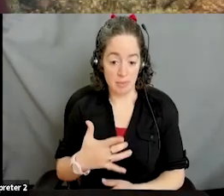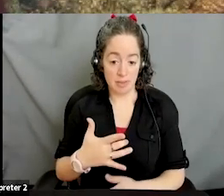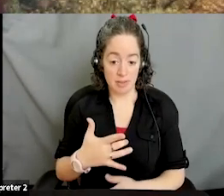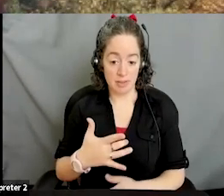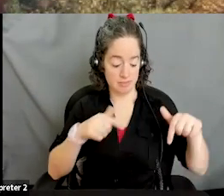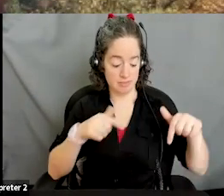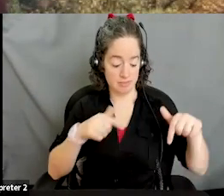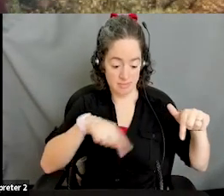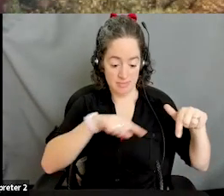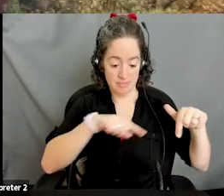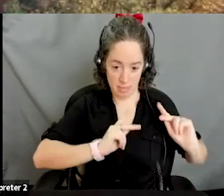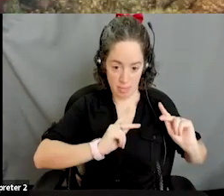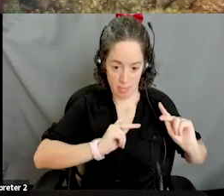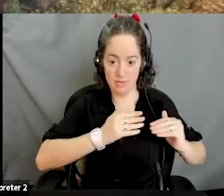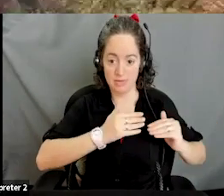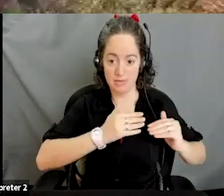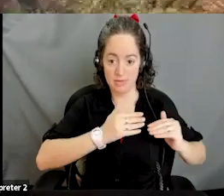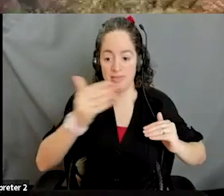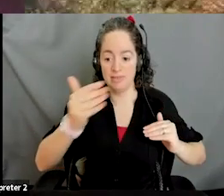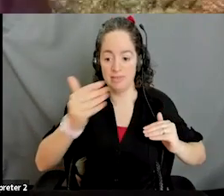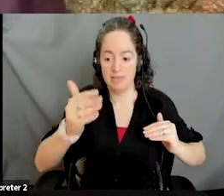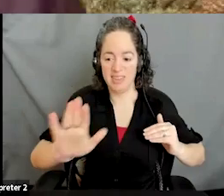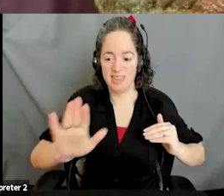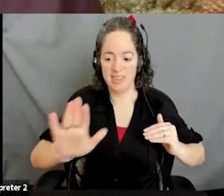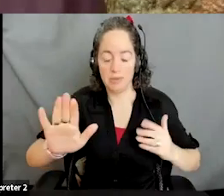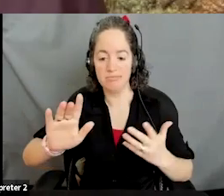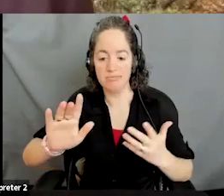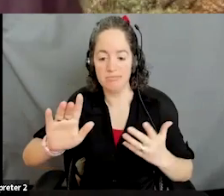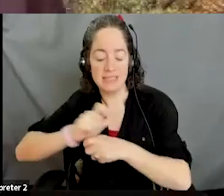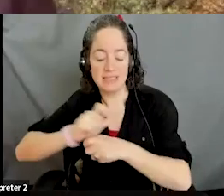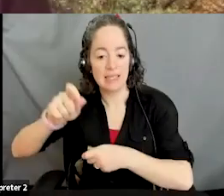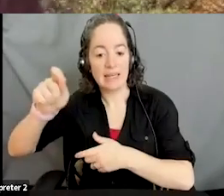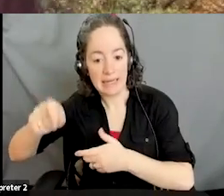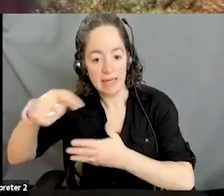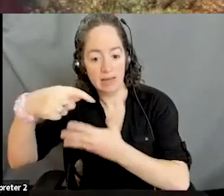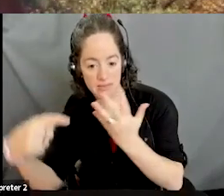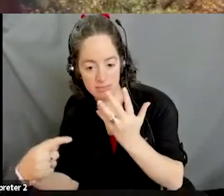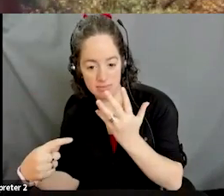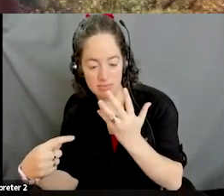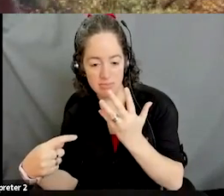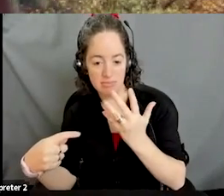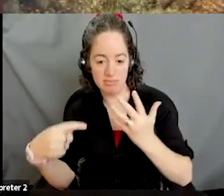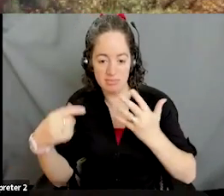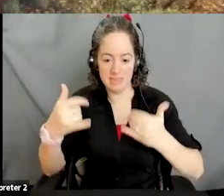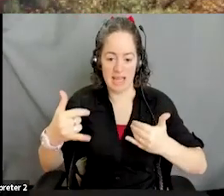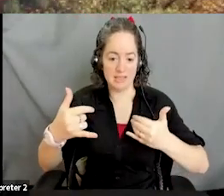We only ever saw the companies and organizations talking to us about, we need this, we need that, would be nice if you could do this.